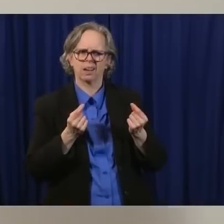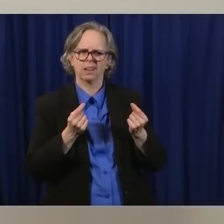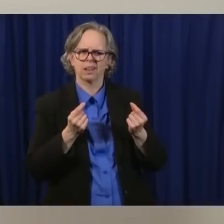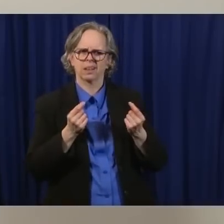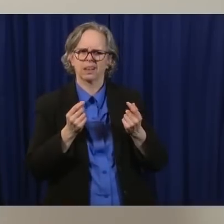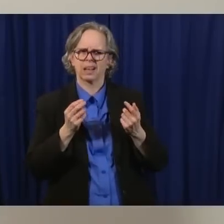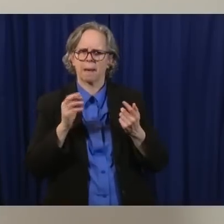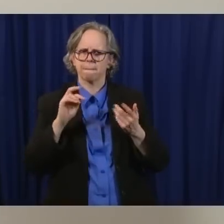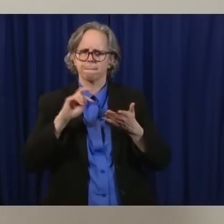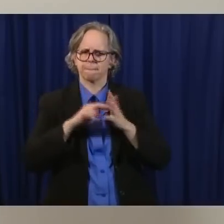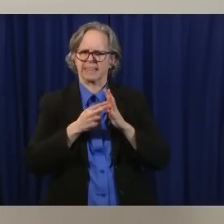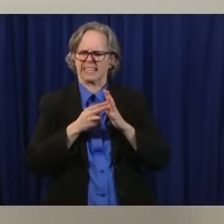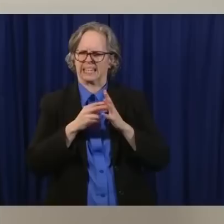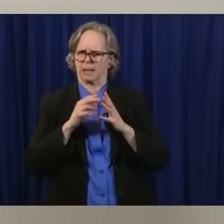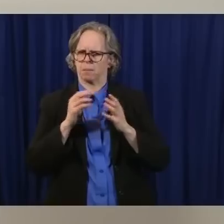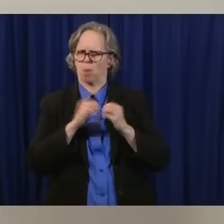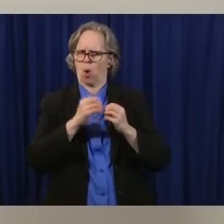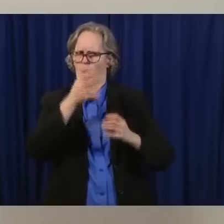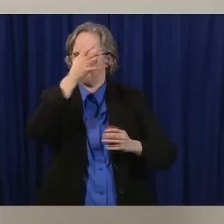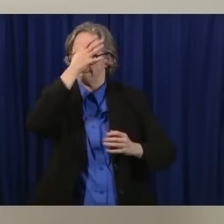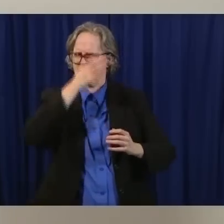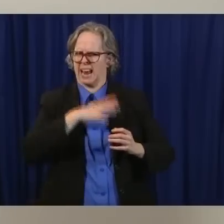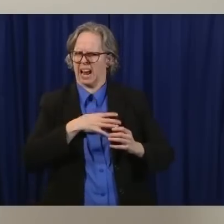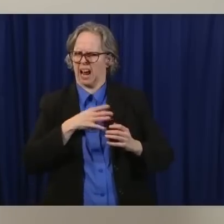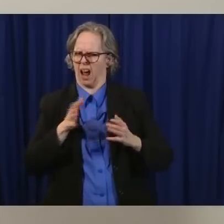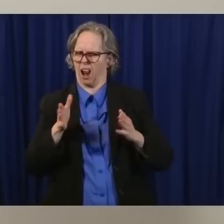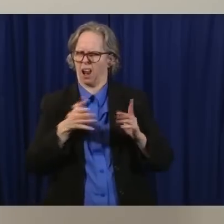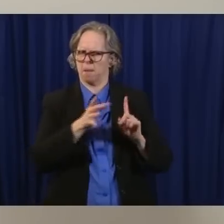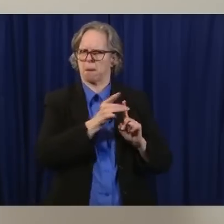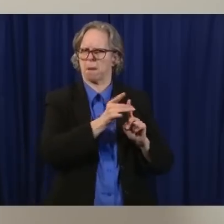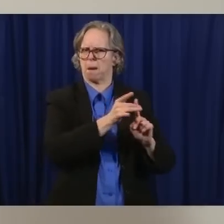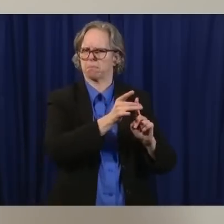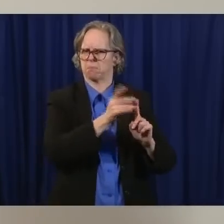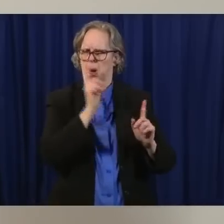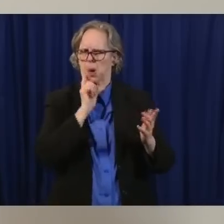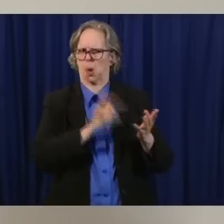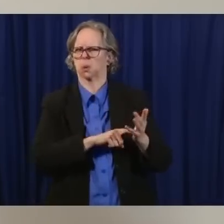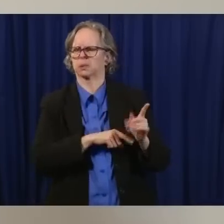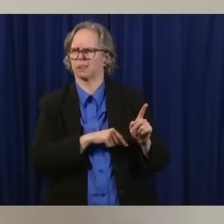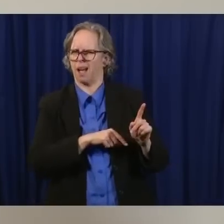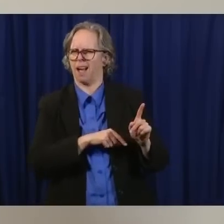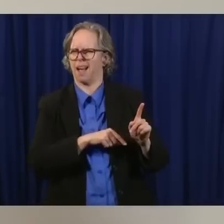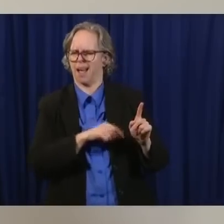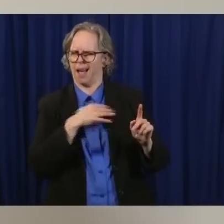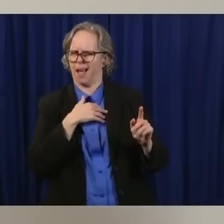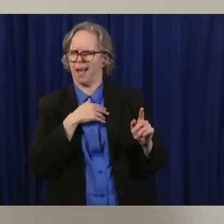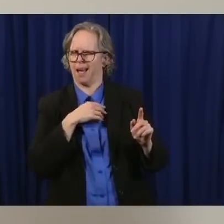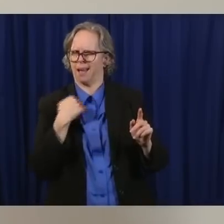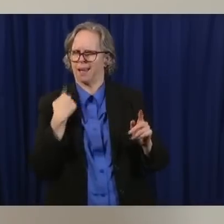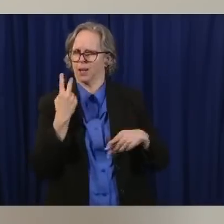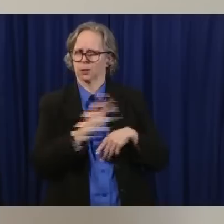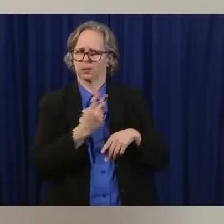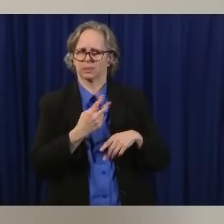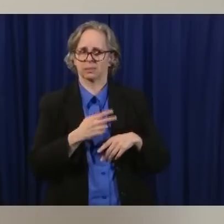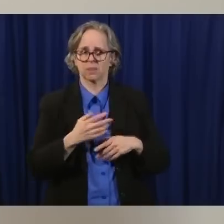SLIDE, WE SEE THAT OUR NUMBERS SAVE ROUGHLY THE SAME. ALTHOUGH WE ARE SEEING, AND I SEE THIS FOR TWO DAYS IN A ROW,